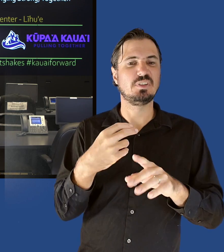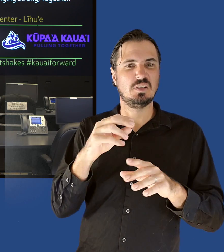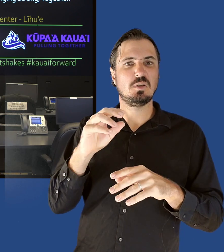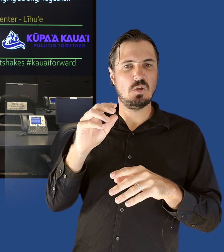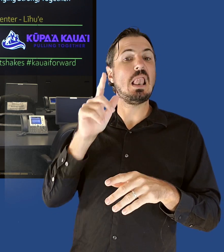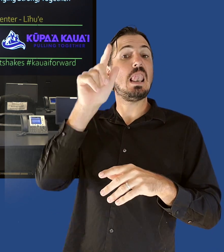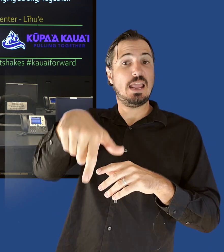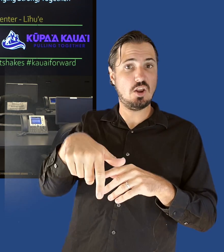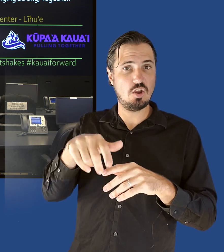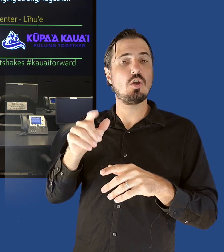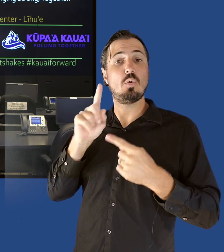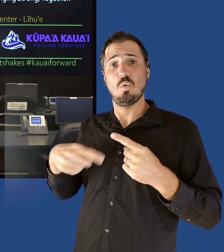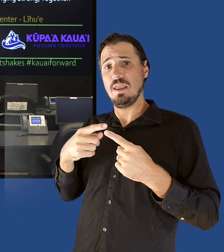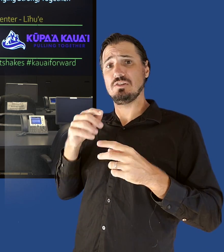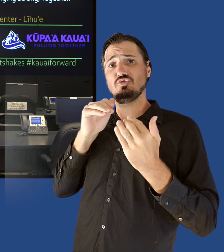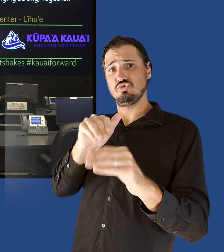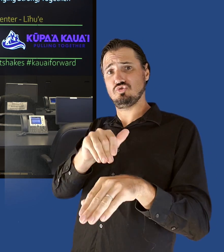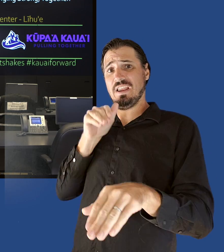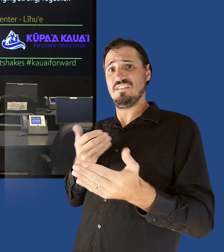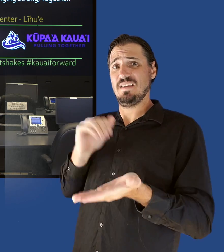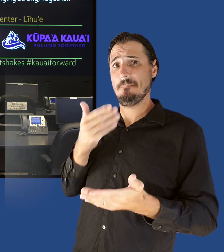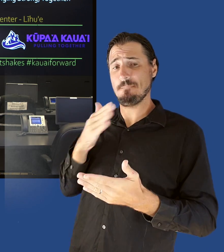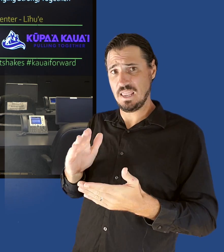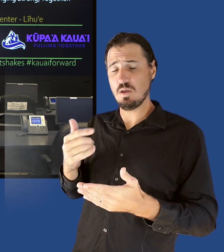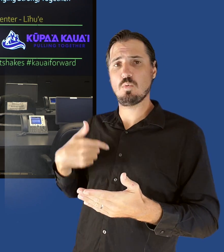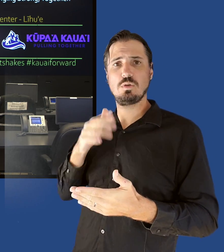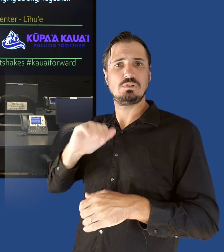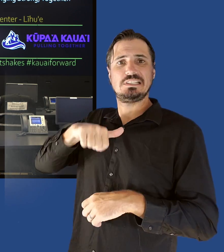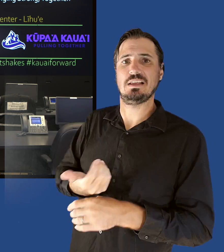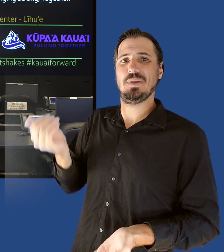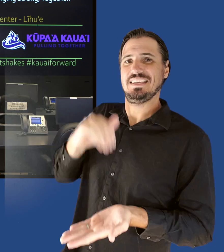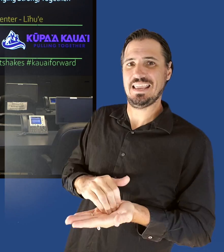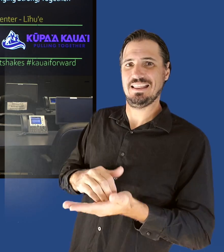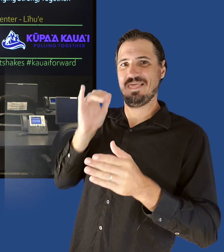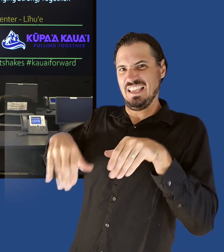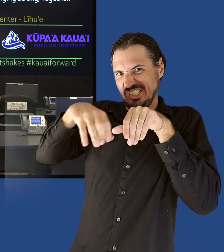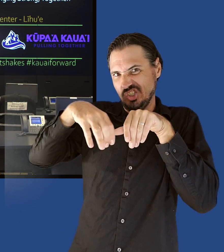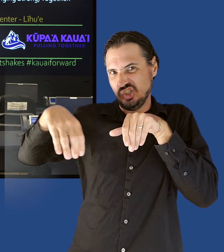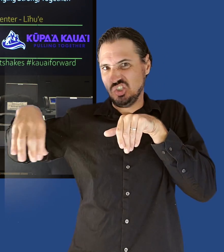The contraflow program will resume when needed. Please drive with Aloha!